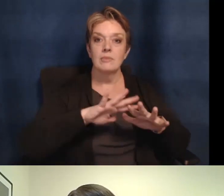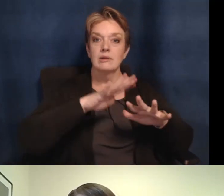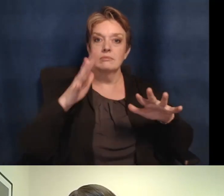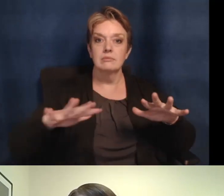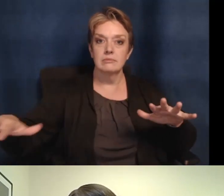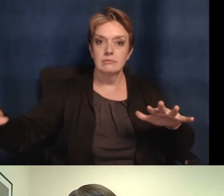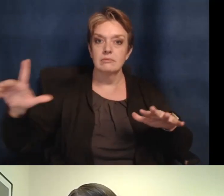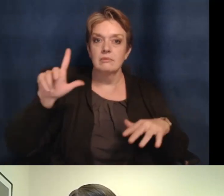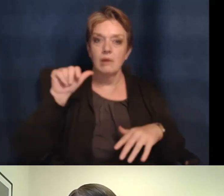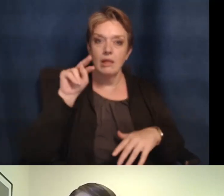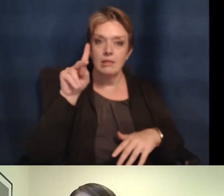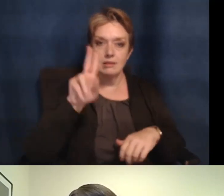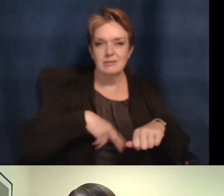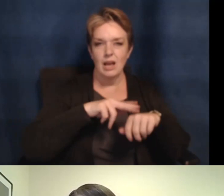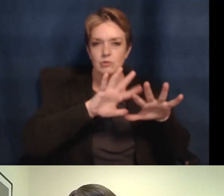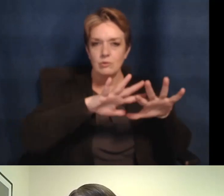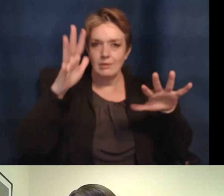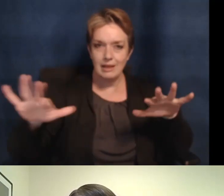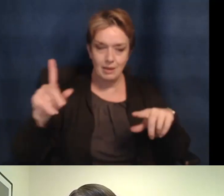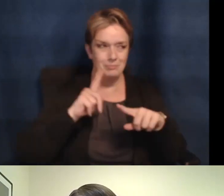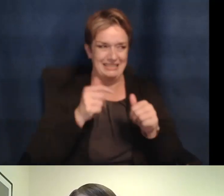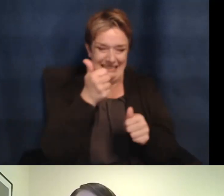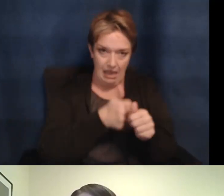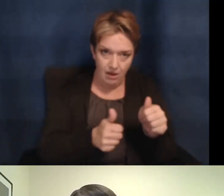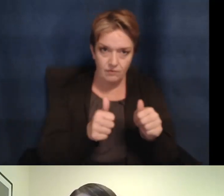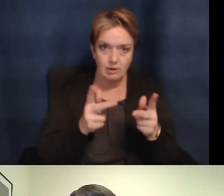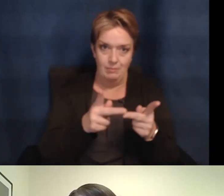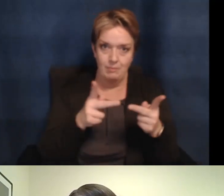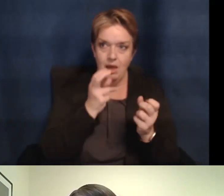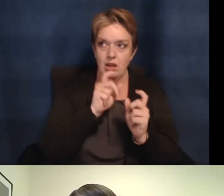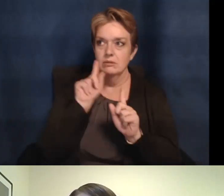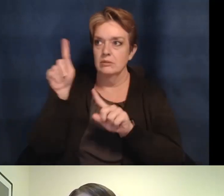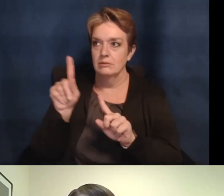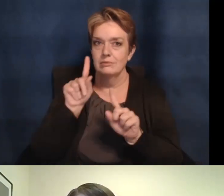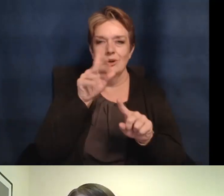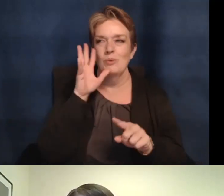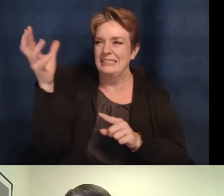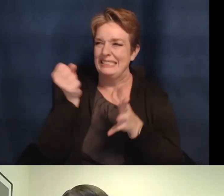that she had an opportunity to interact with, bringing back the best parts. [Giustina] Yeah.